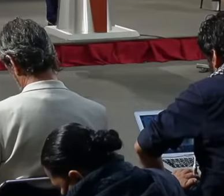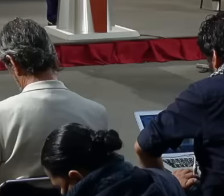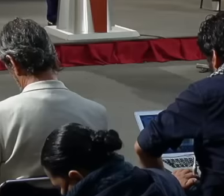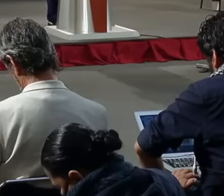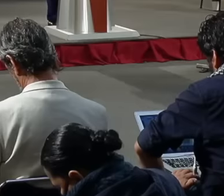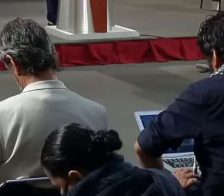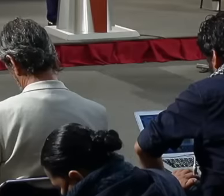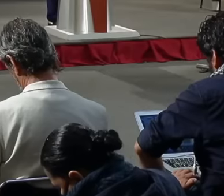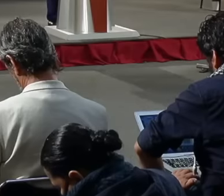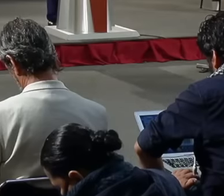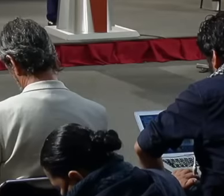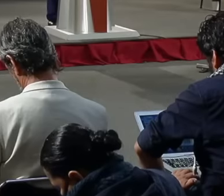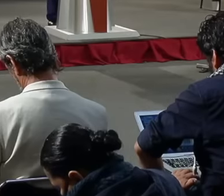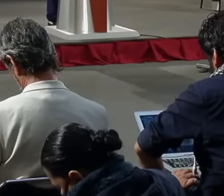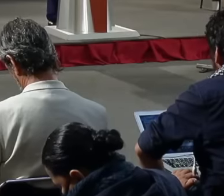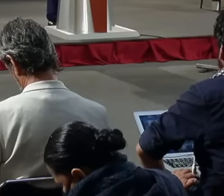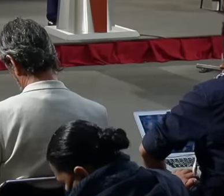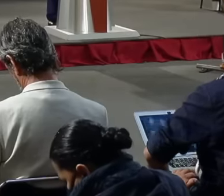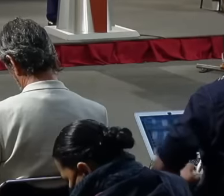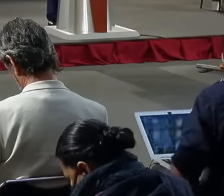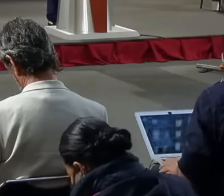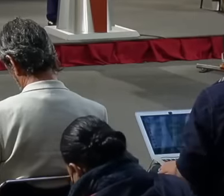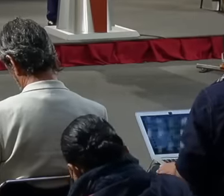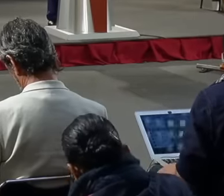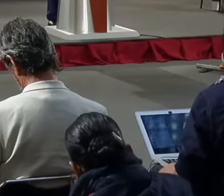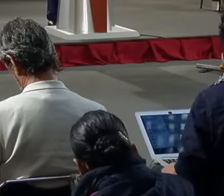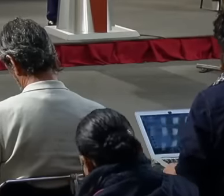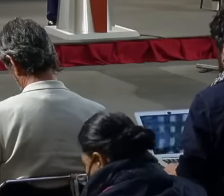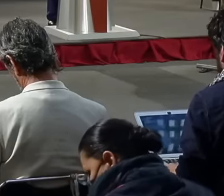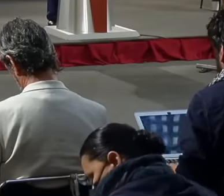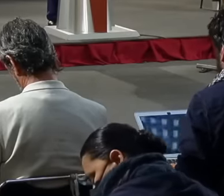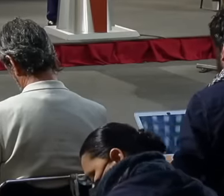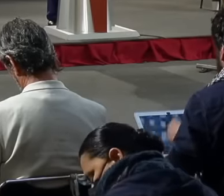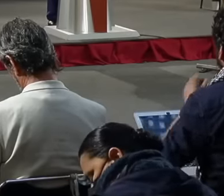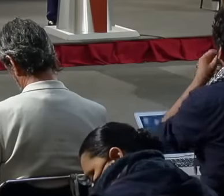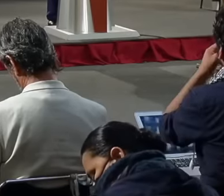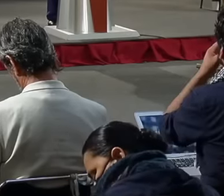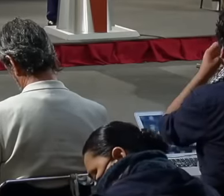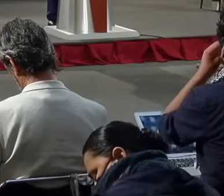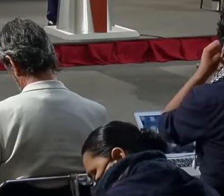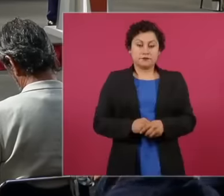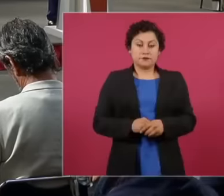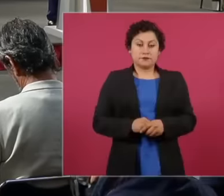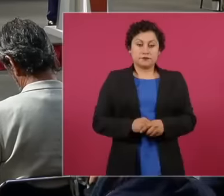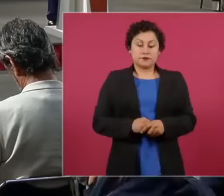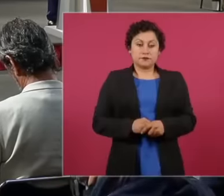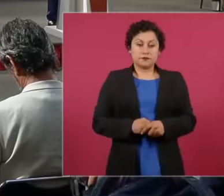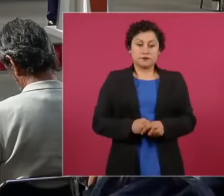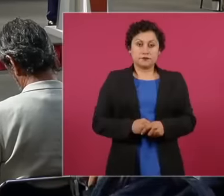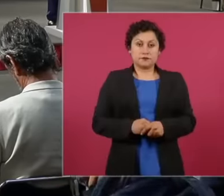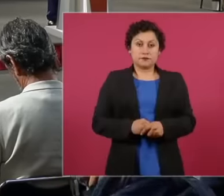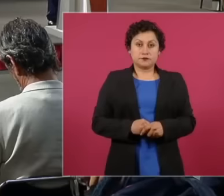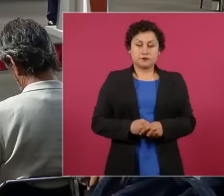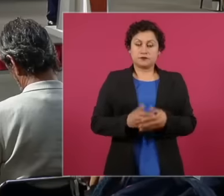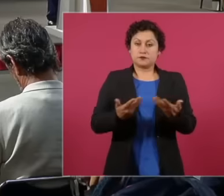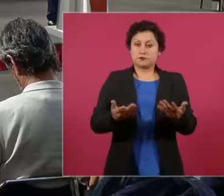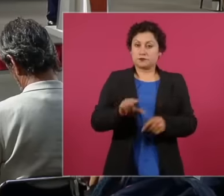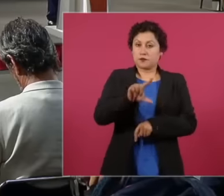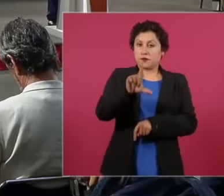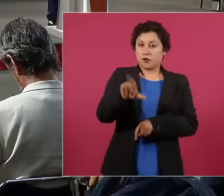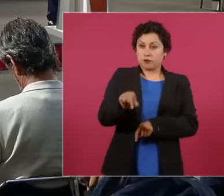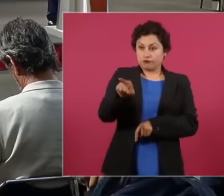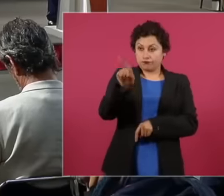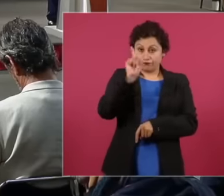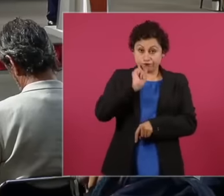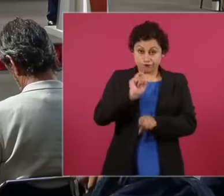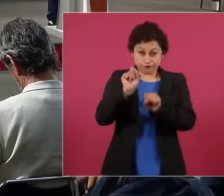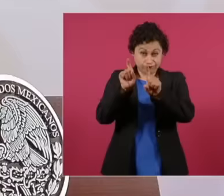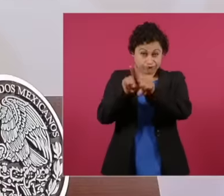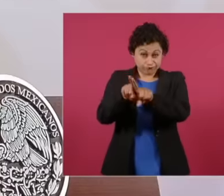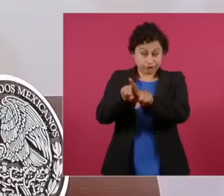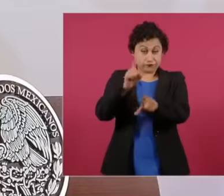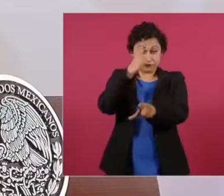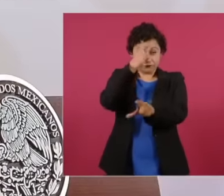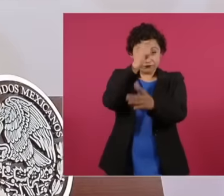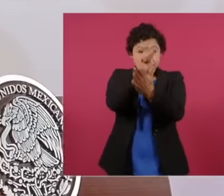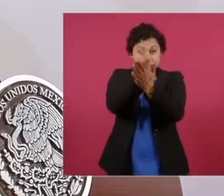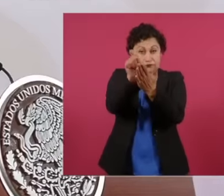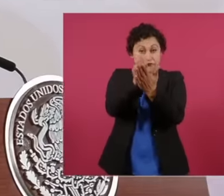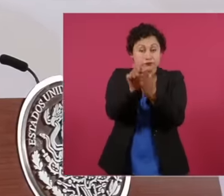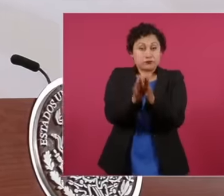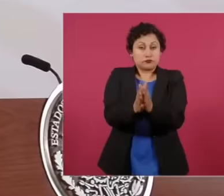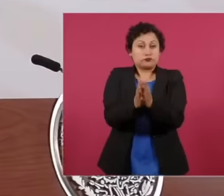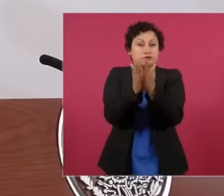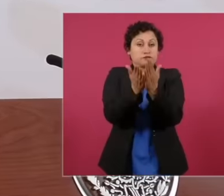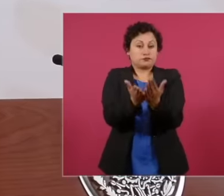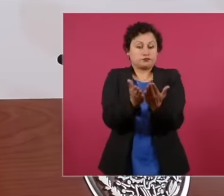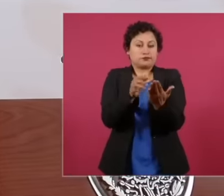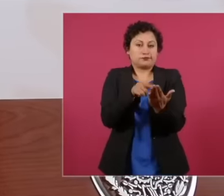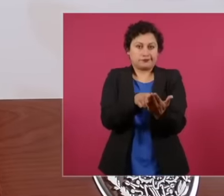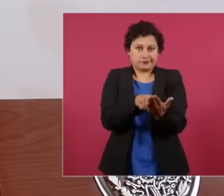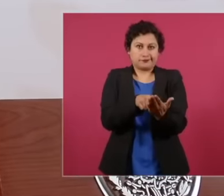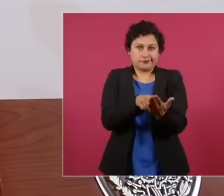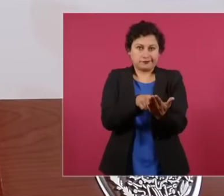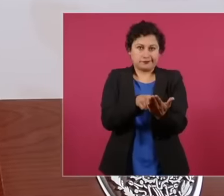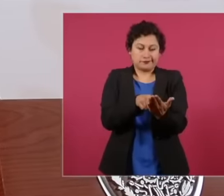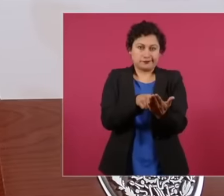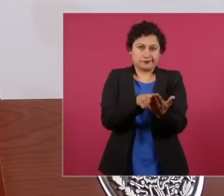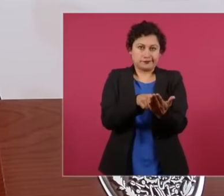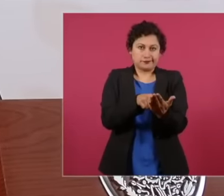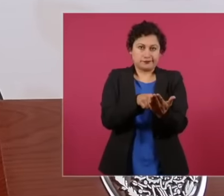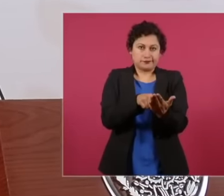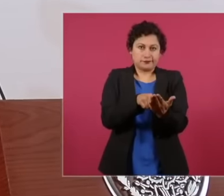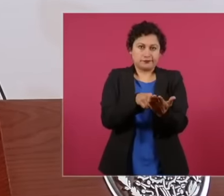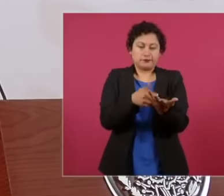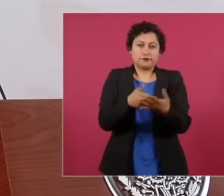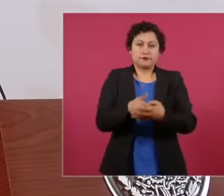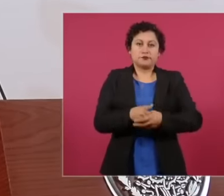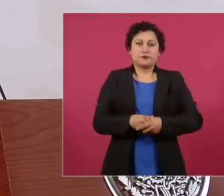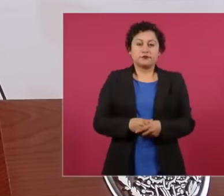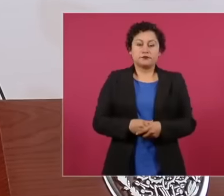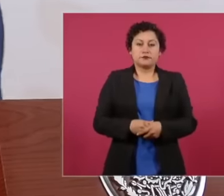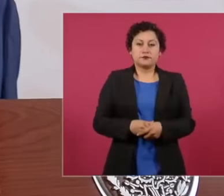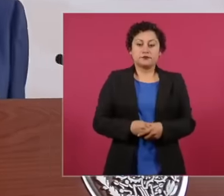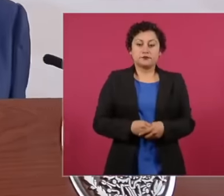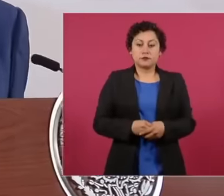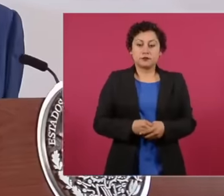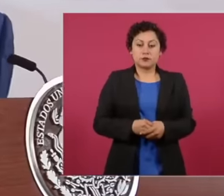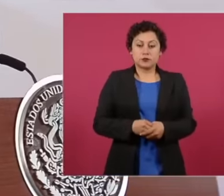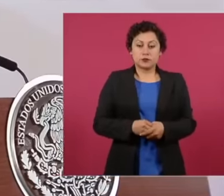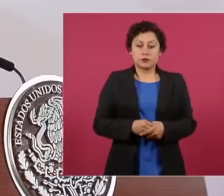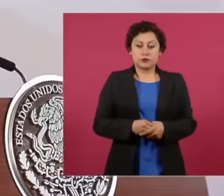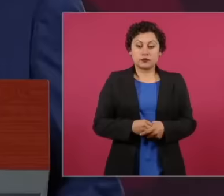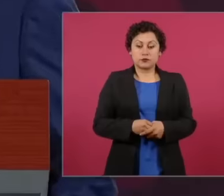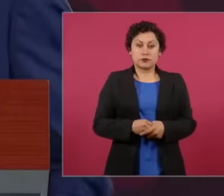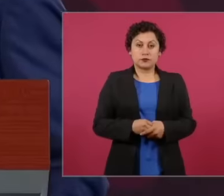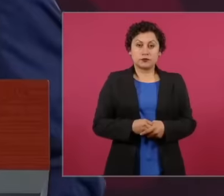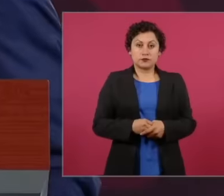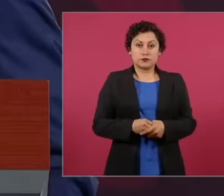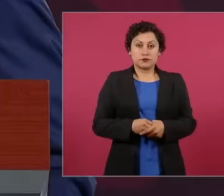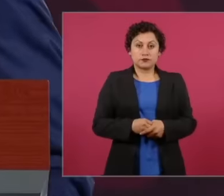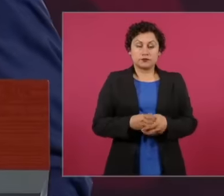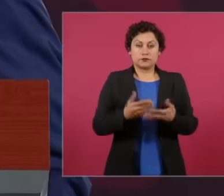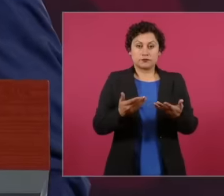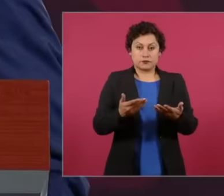the campaign. in 2006 and his book came out and not only are the publications of this Tim Golden,